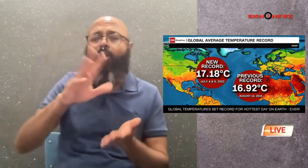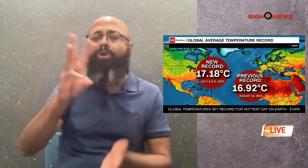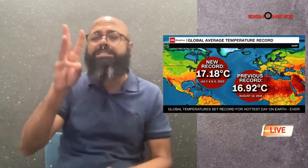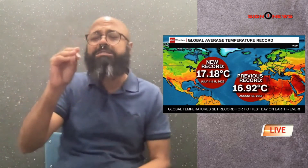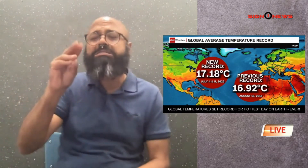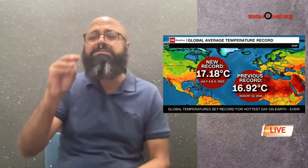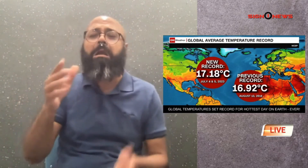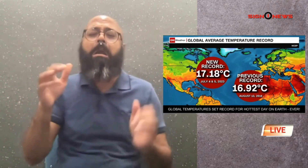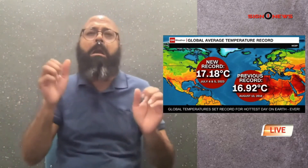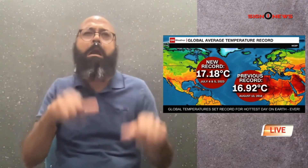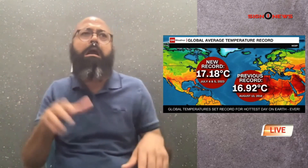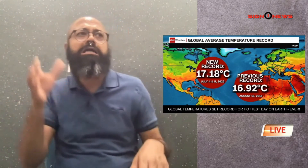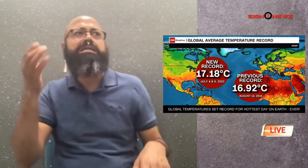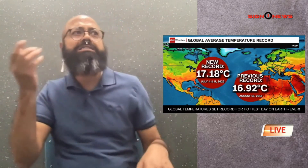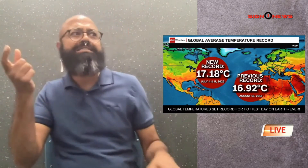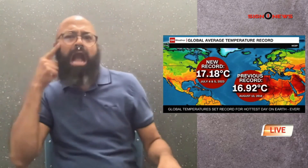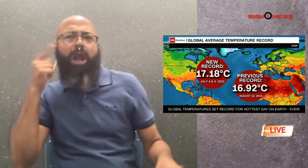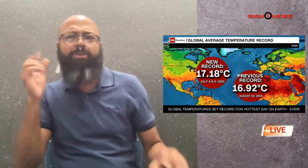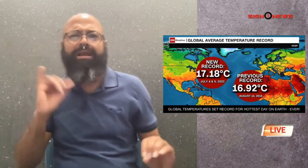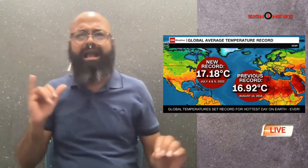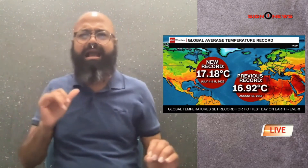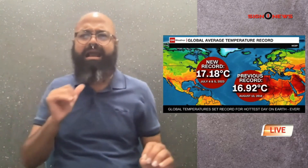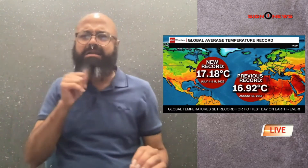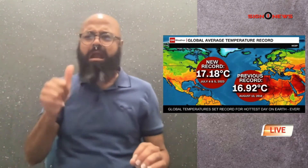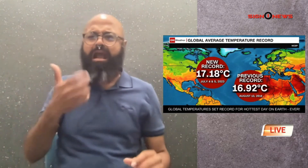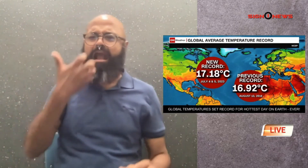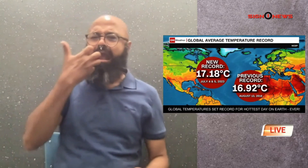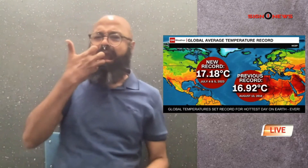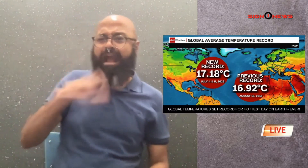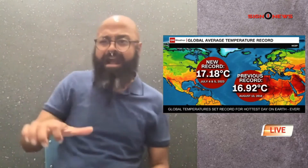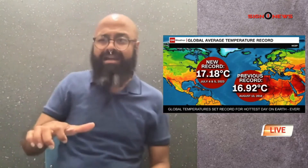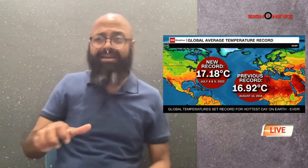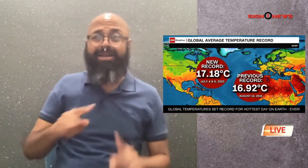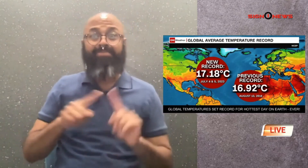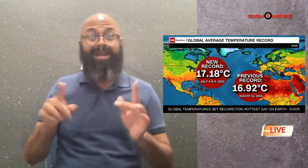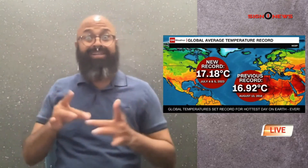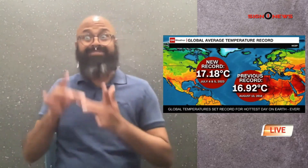The low sixties may not sound very hot as especially with millions of people